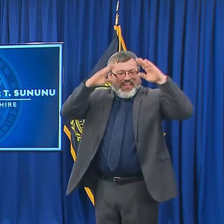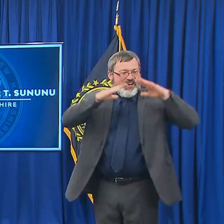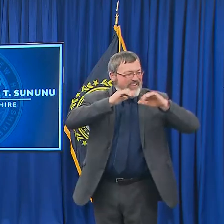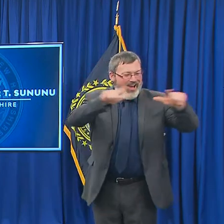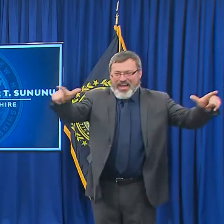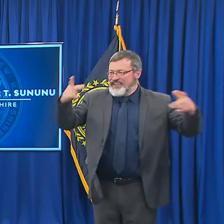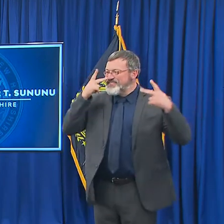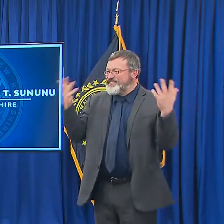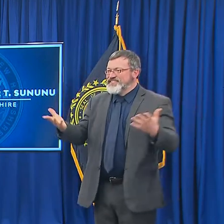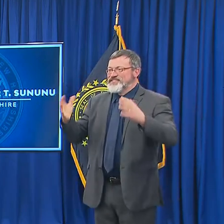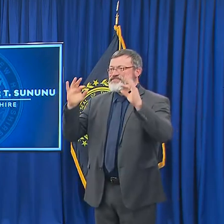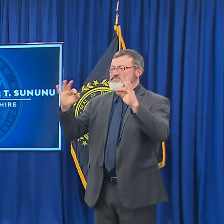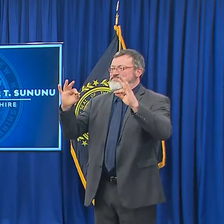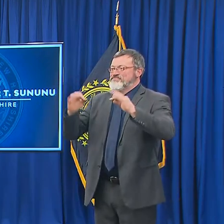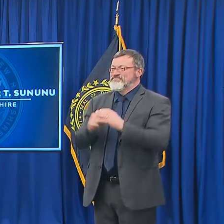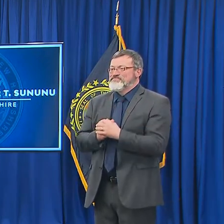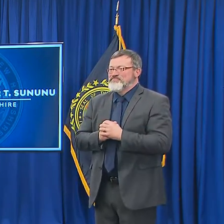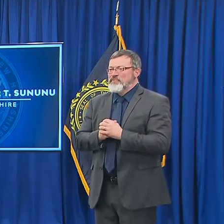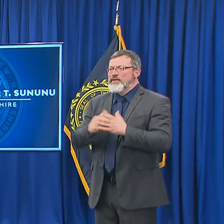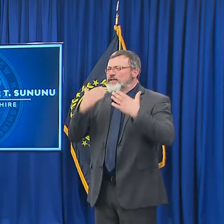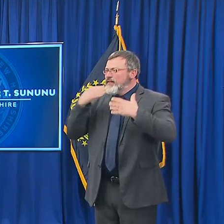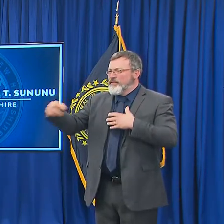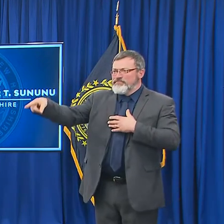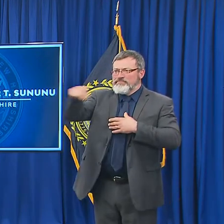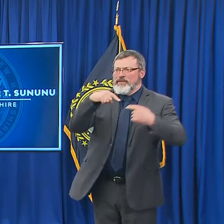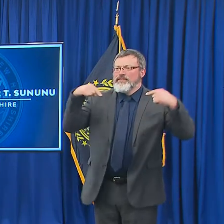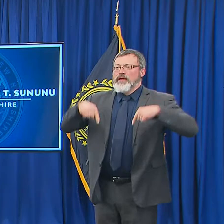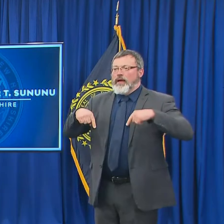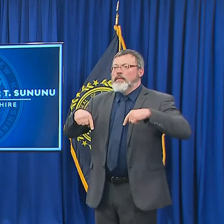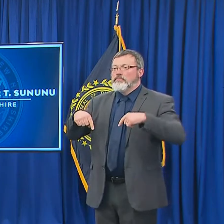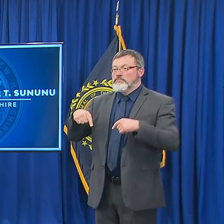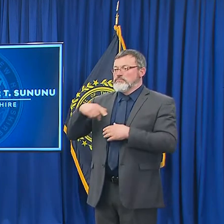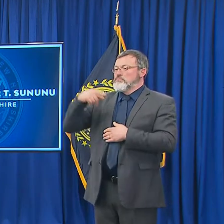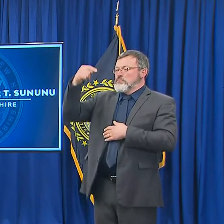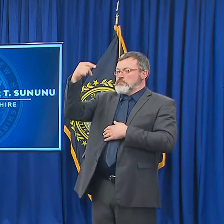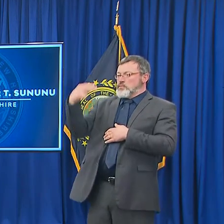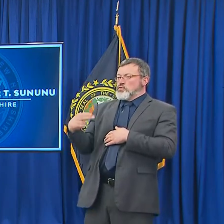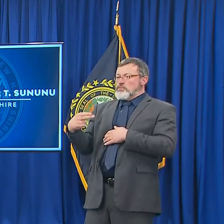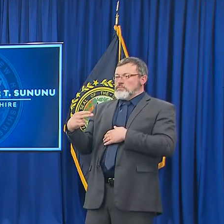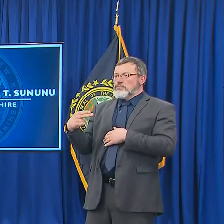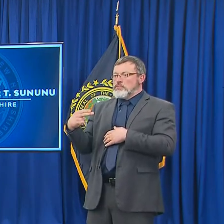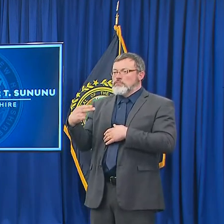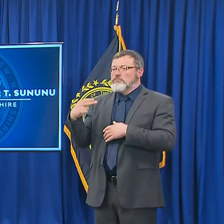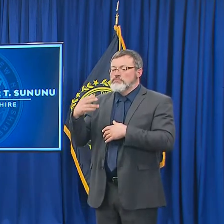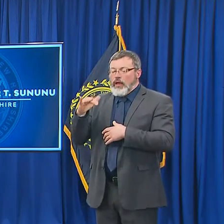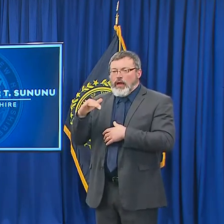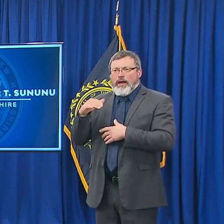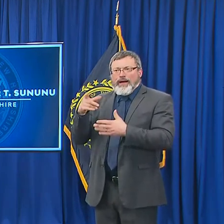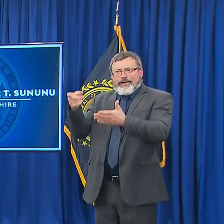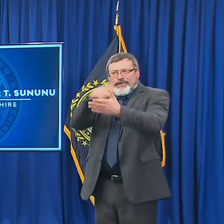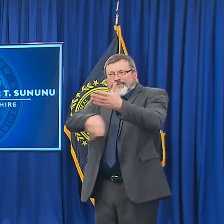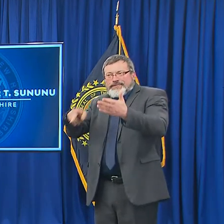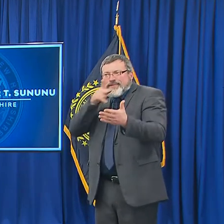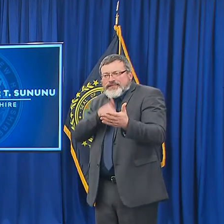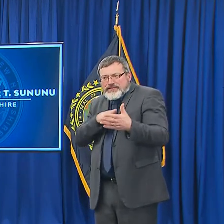Increasingly use in the community. In the last week we have now averaged about 400 new infections per day statewide